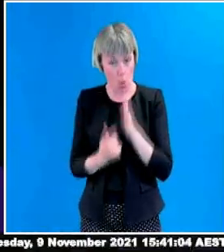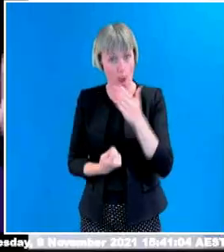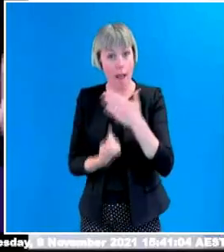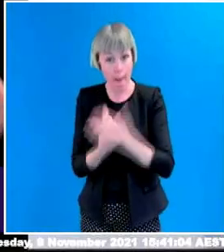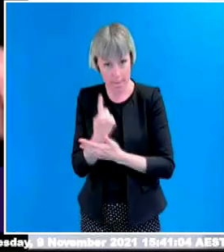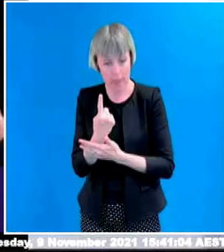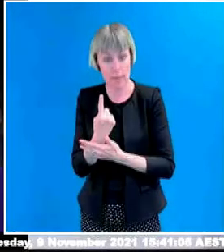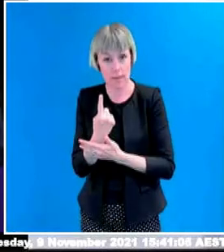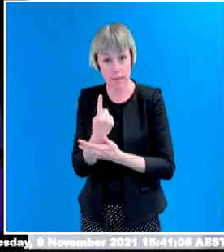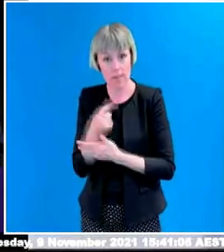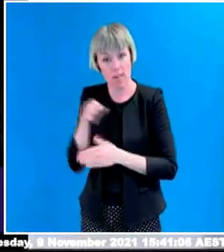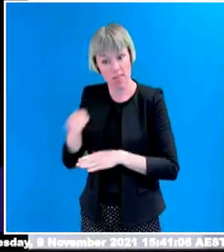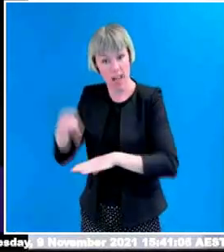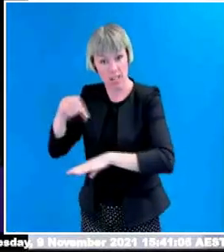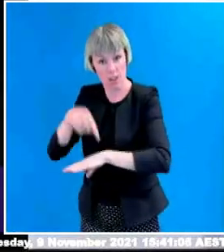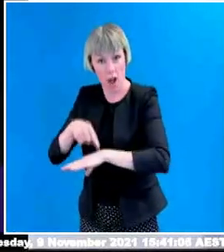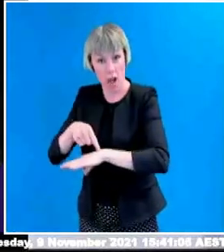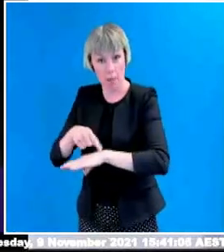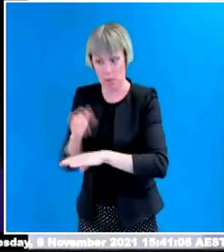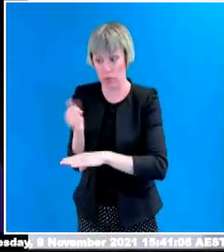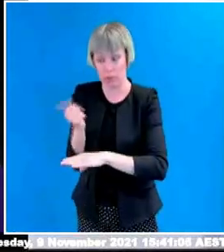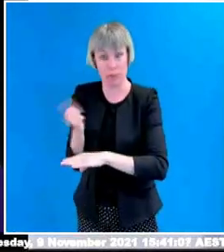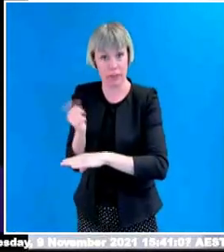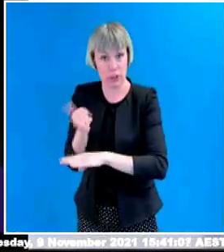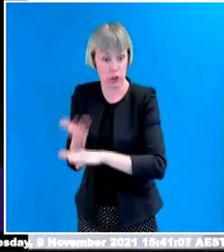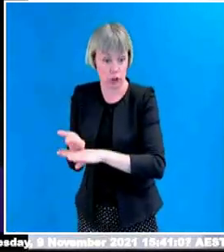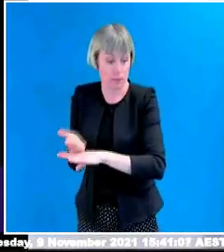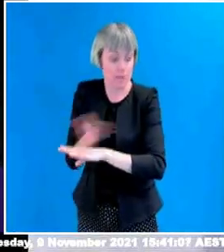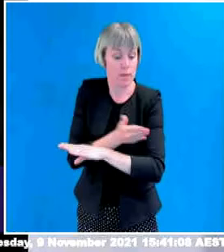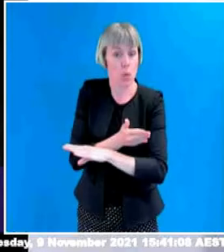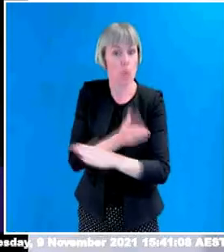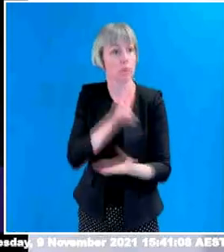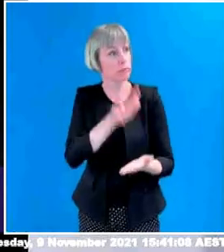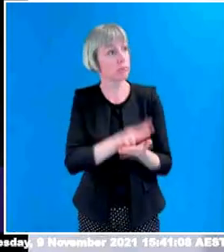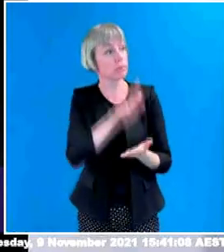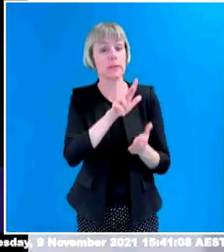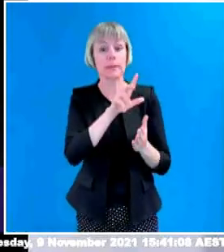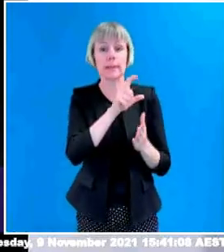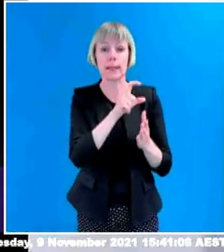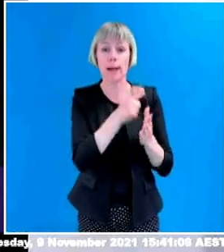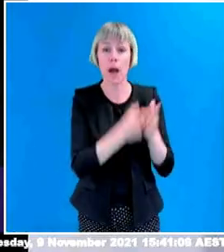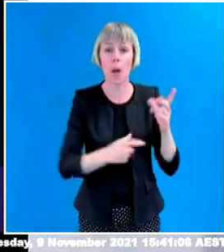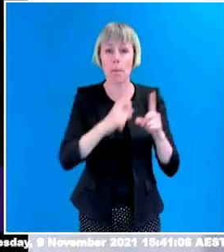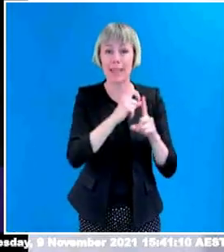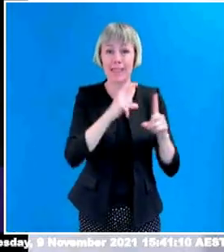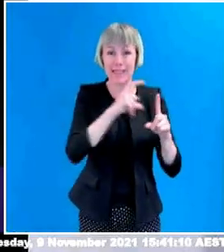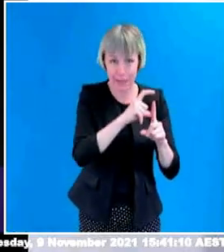been ratified, so the intention was to amend the Disability Discrimination Act